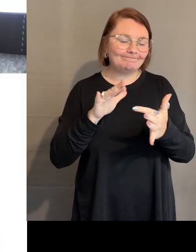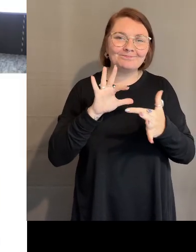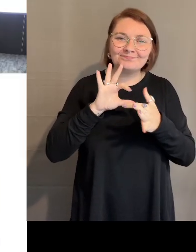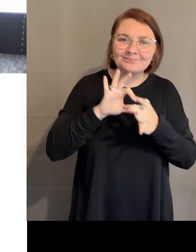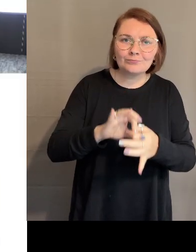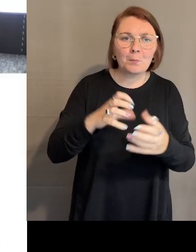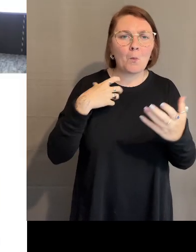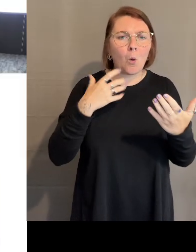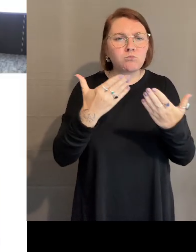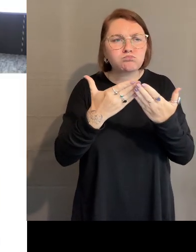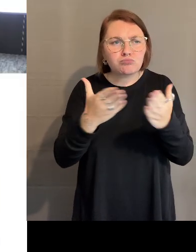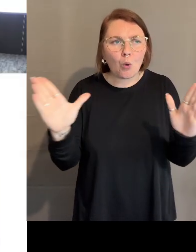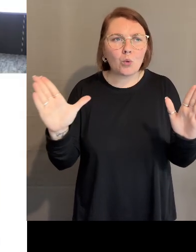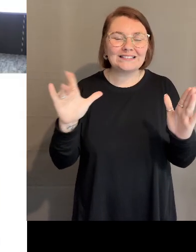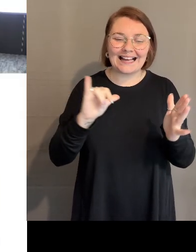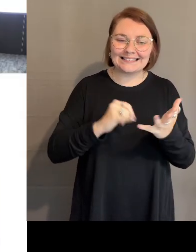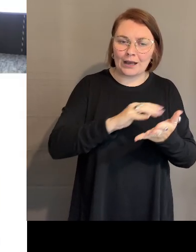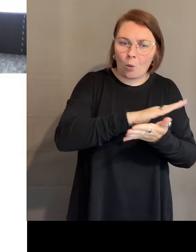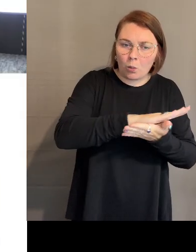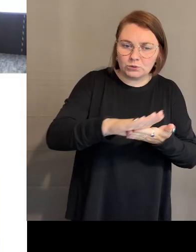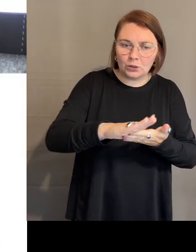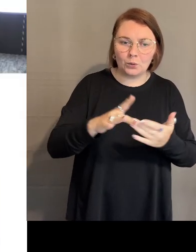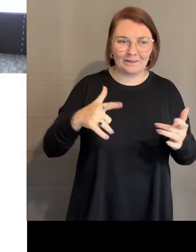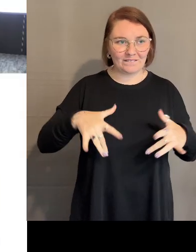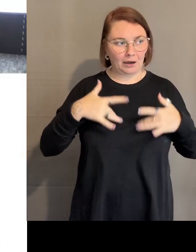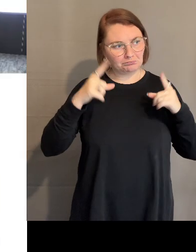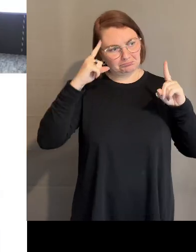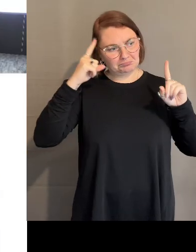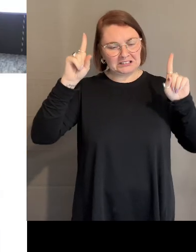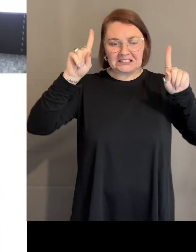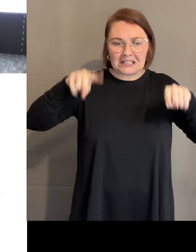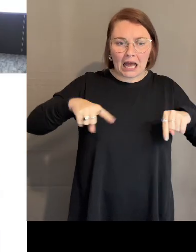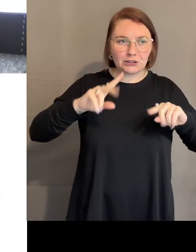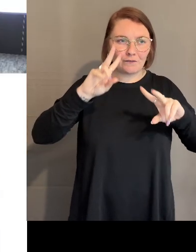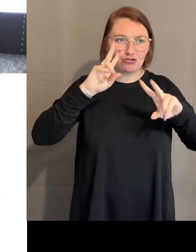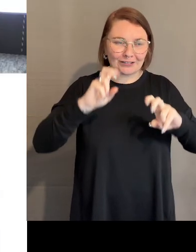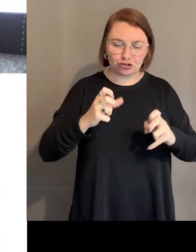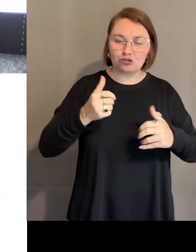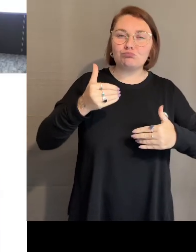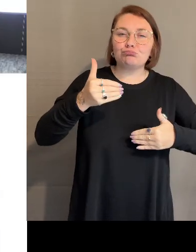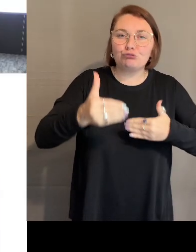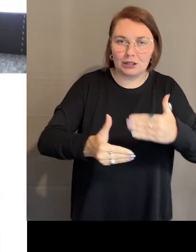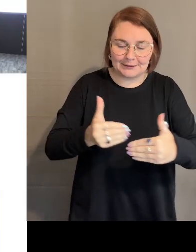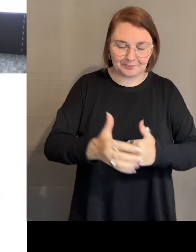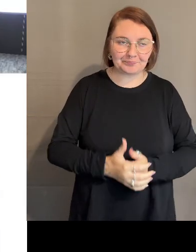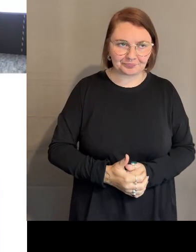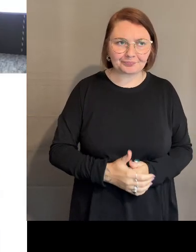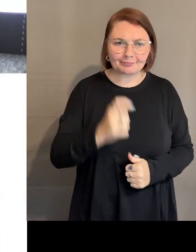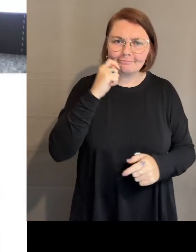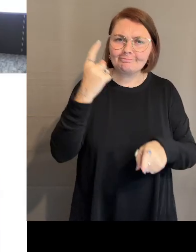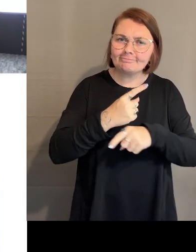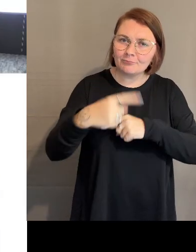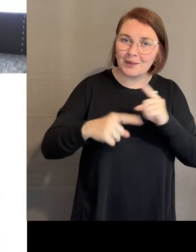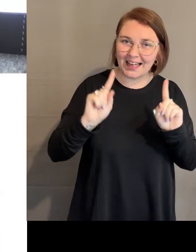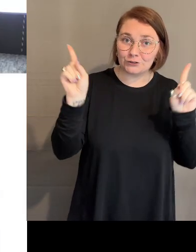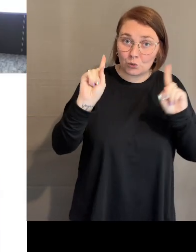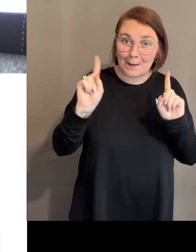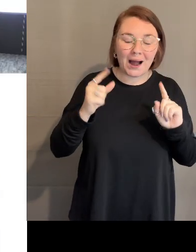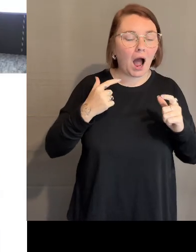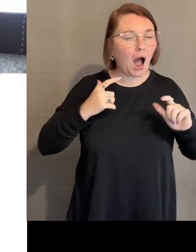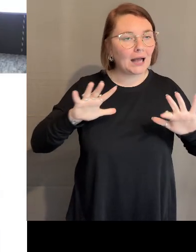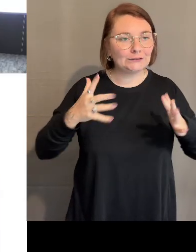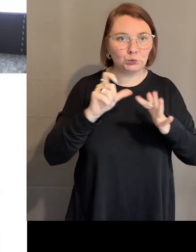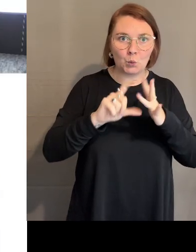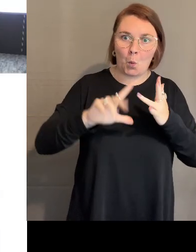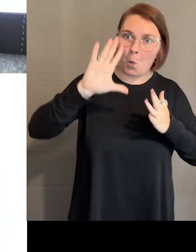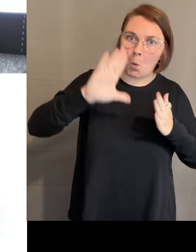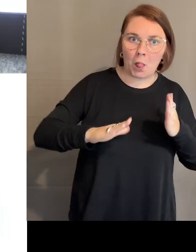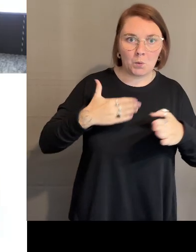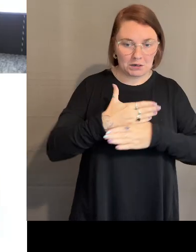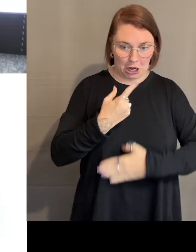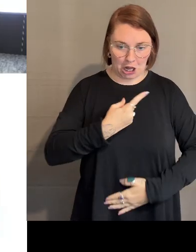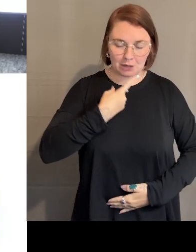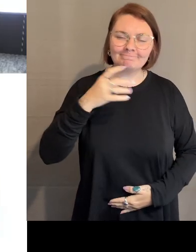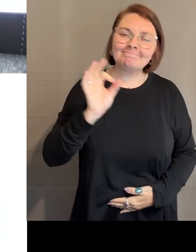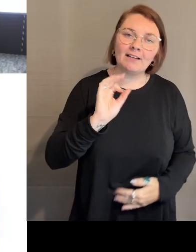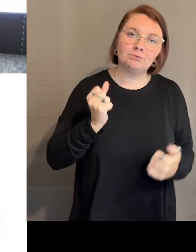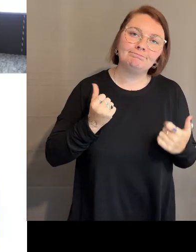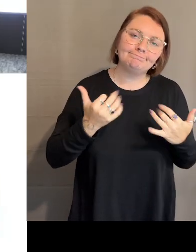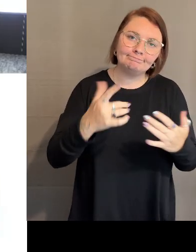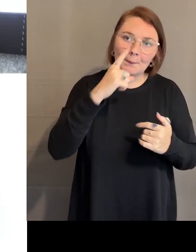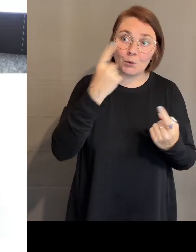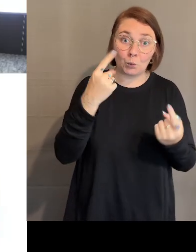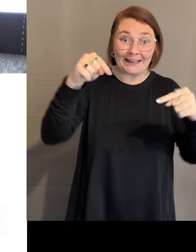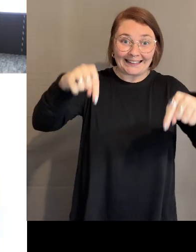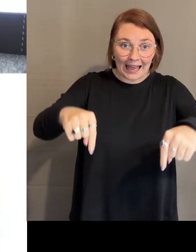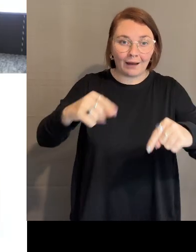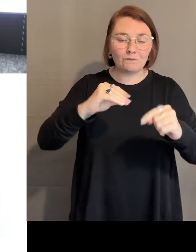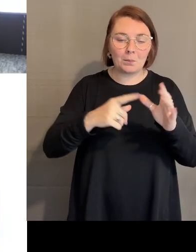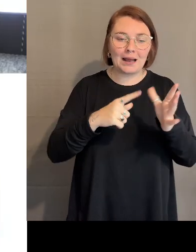a broad range of stakeholders, and we think is the start of a kind of research process. I'm going to talk about it today, but I didn't do all of this on my own at all. There's a number of people in the room from ahead.